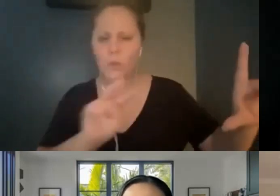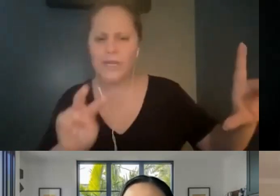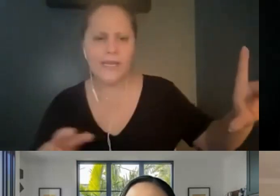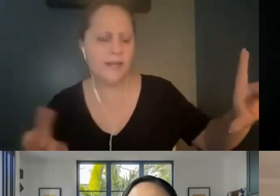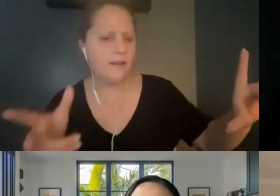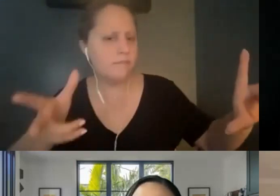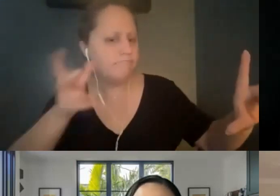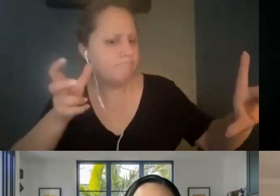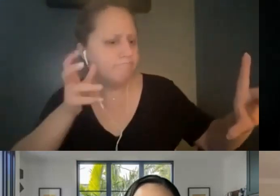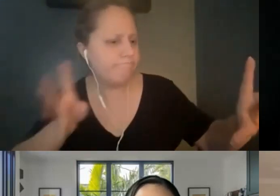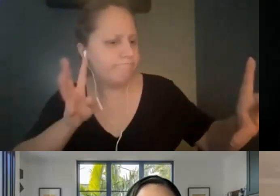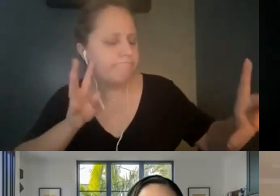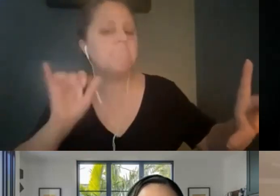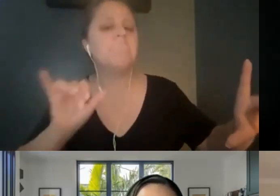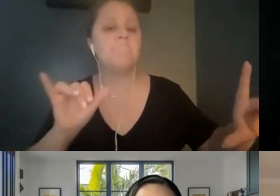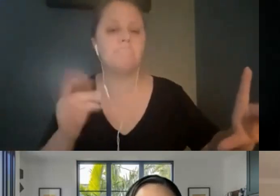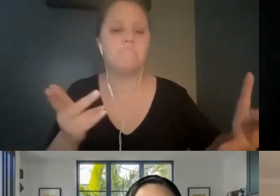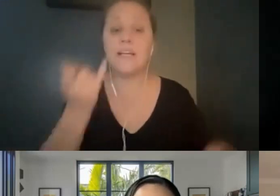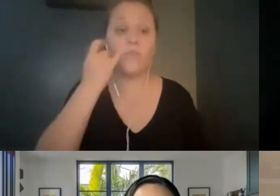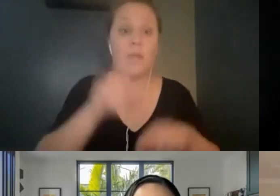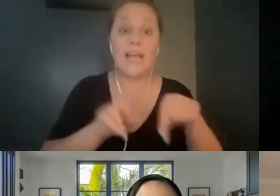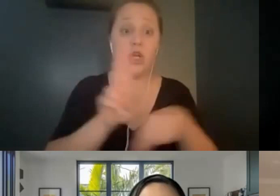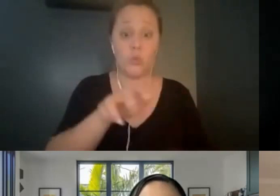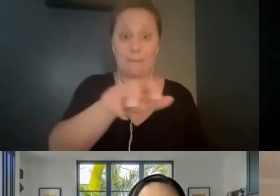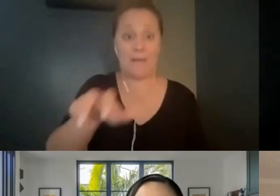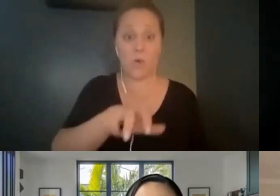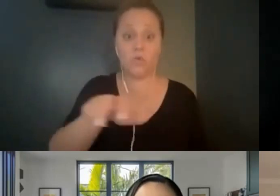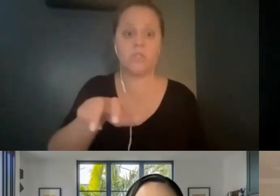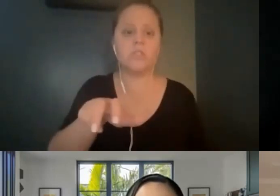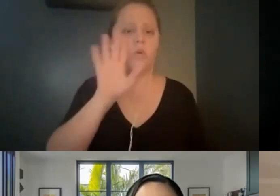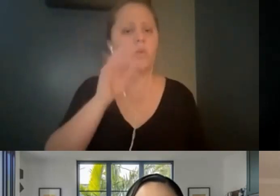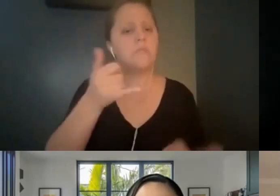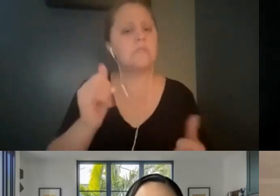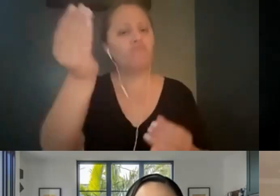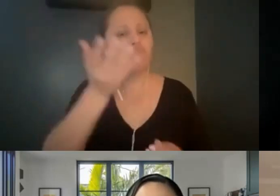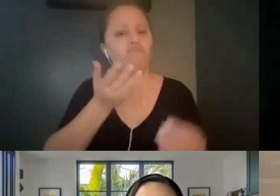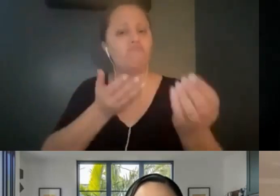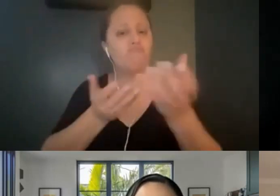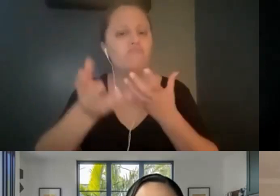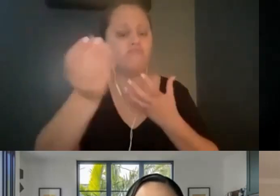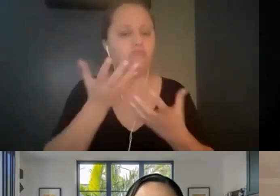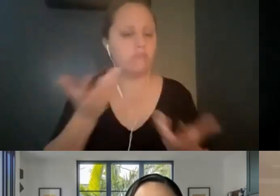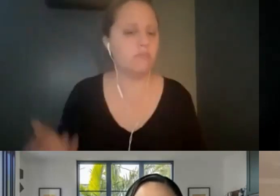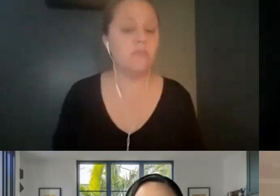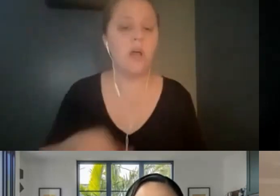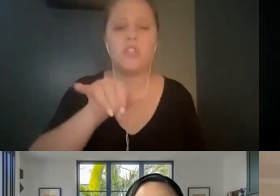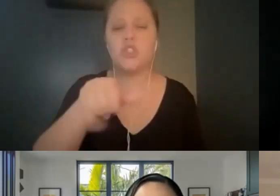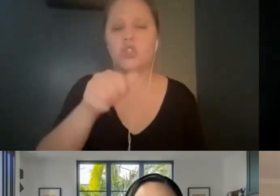who is not able to use a mouse to get that information, and the JAWS program came through us